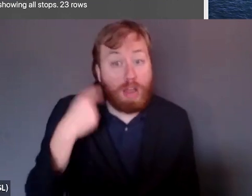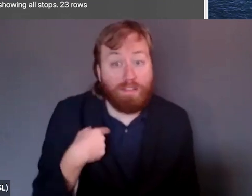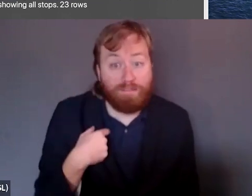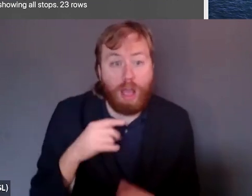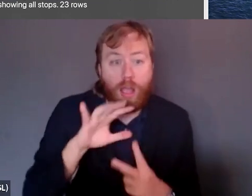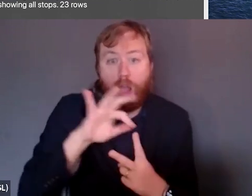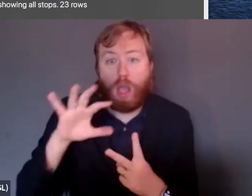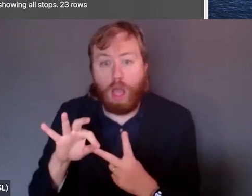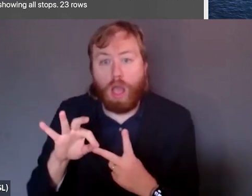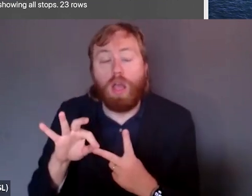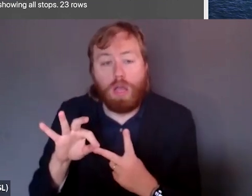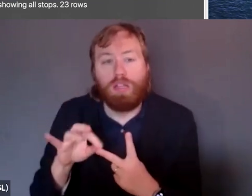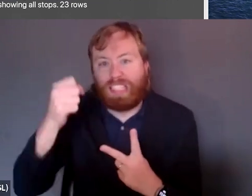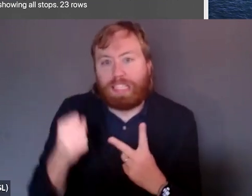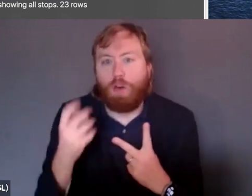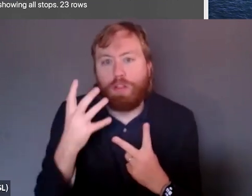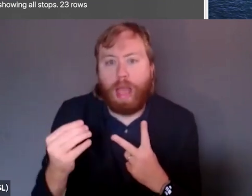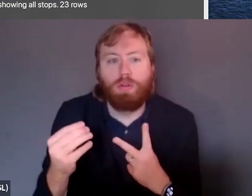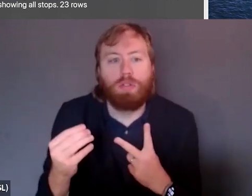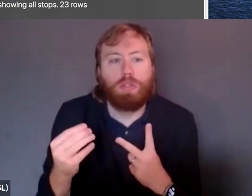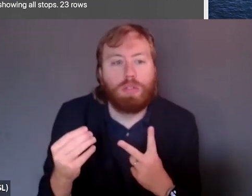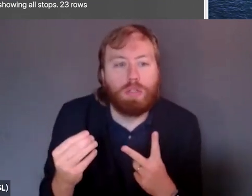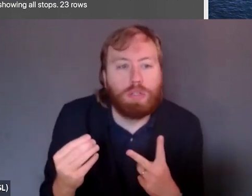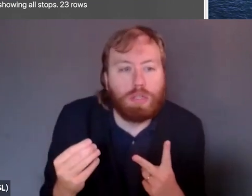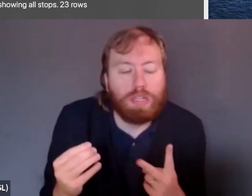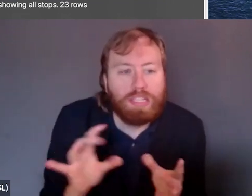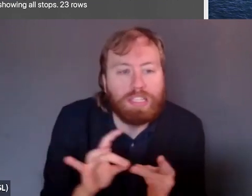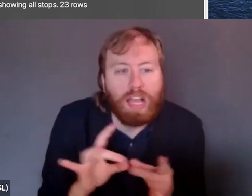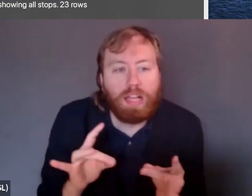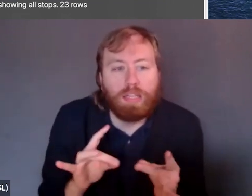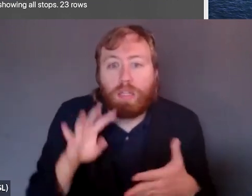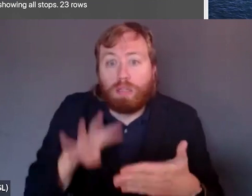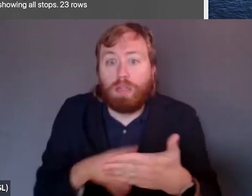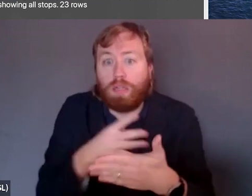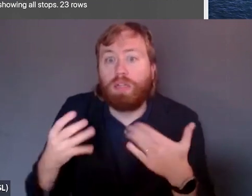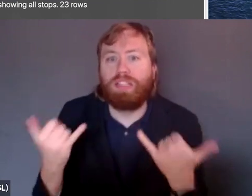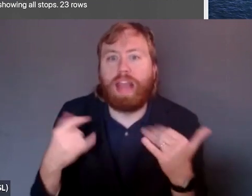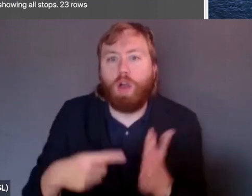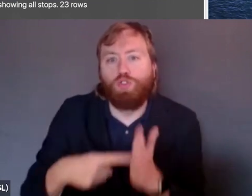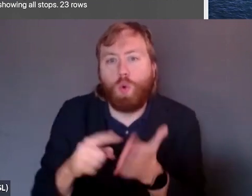it says the route timetable is now showing weekdays southbound and then some dates.